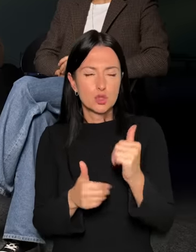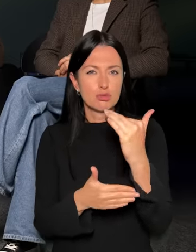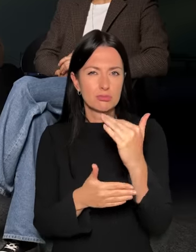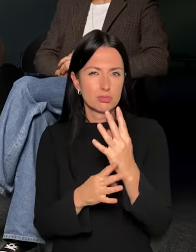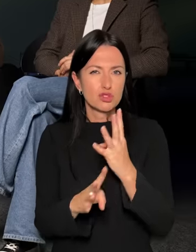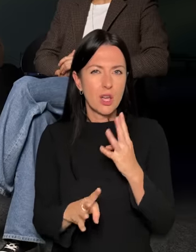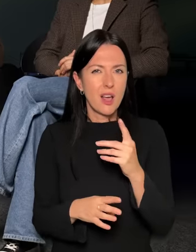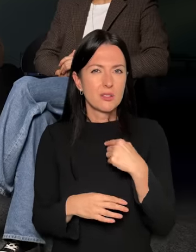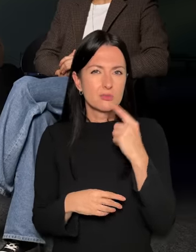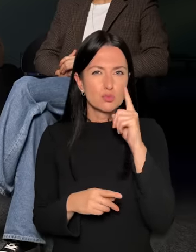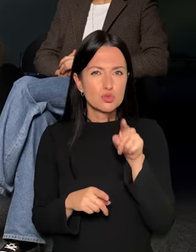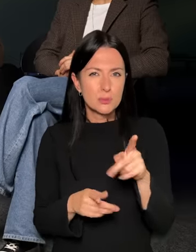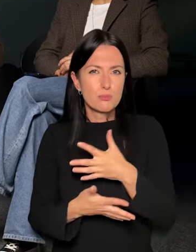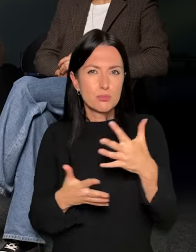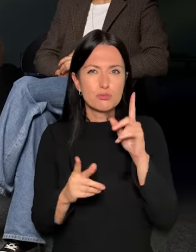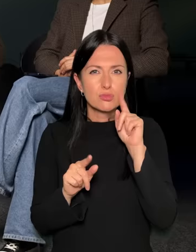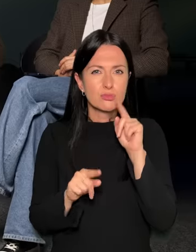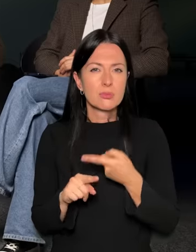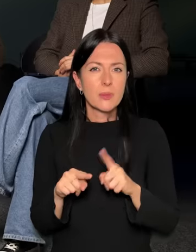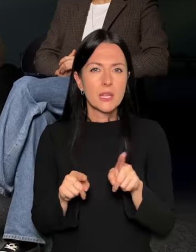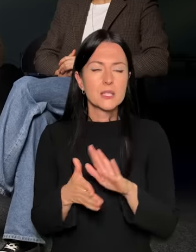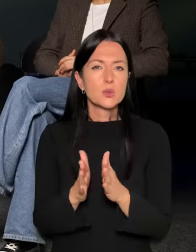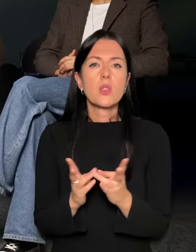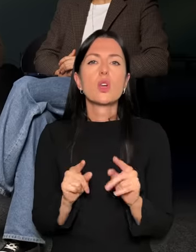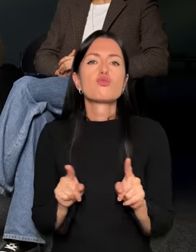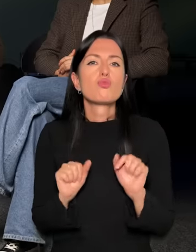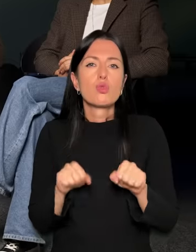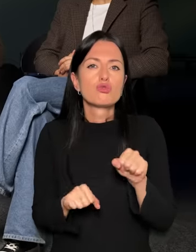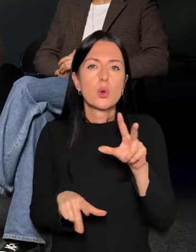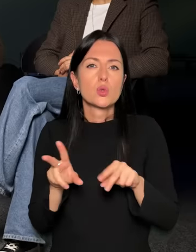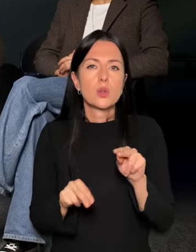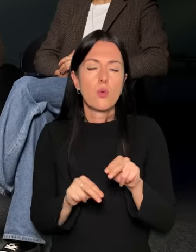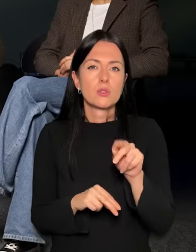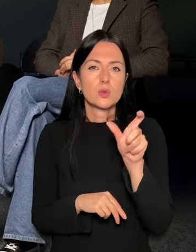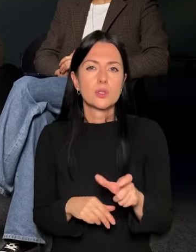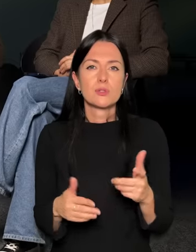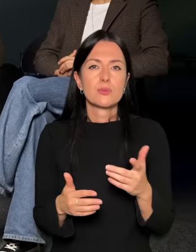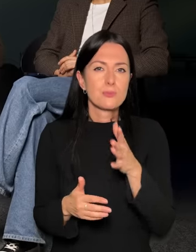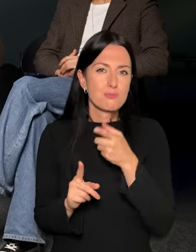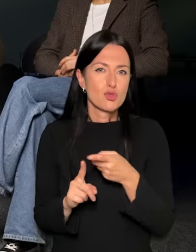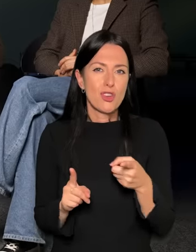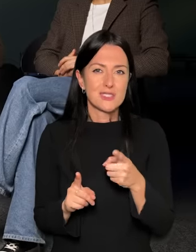You are probably more deeply involved in this situation. What can a person who lost limbs during military actions expect?